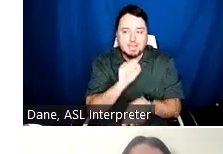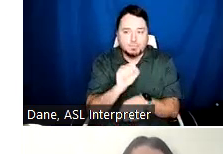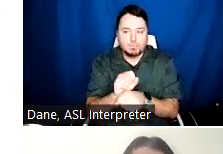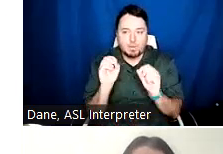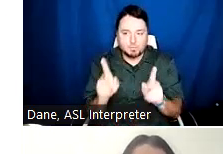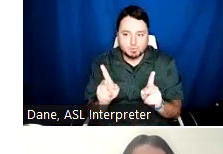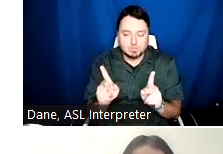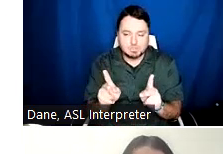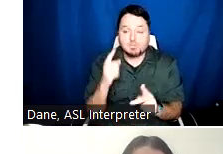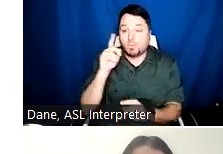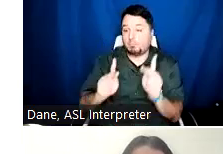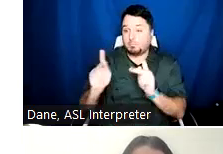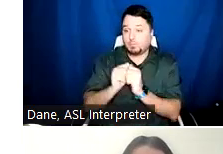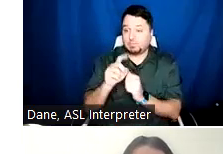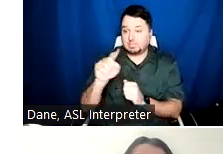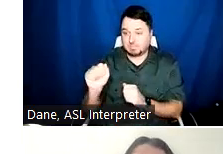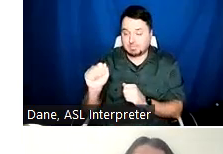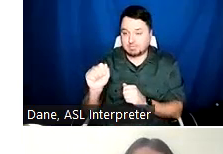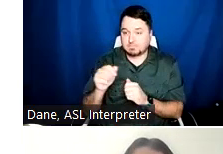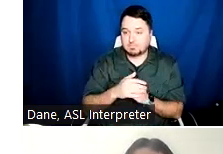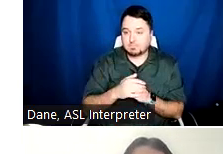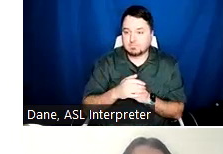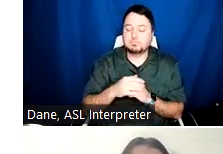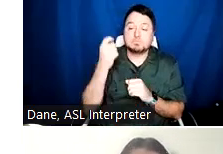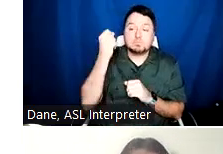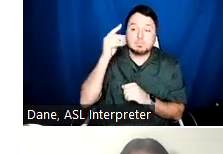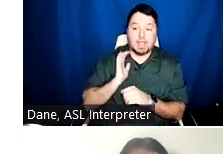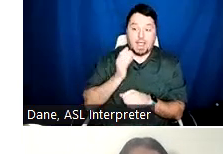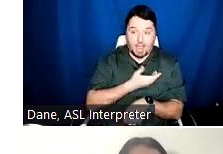for people with disabilities. This work is a result of the Biden-Harris executive orders